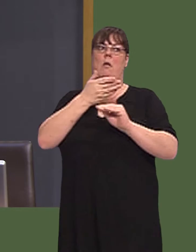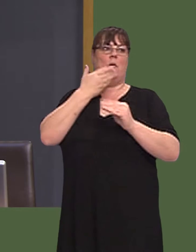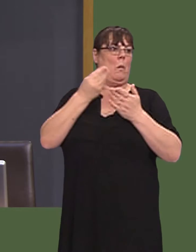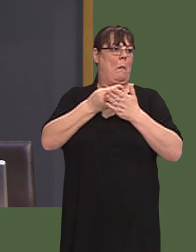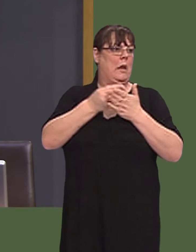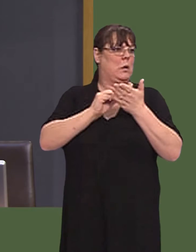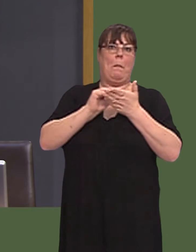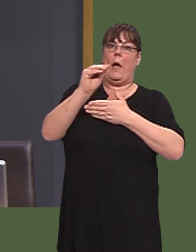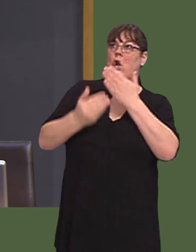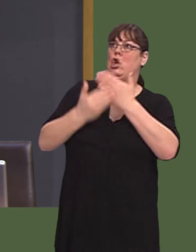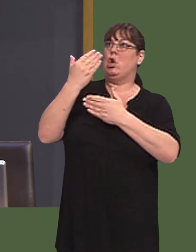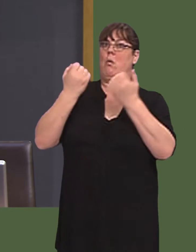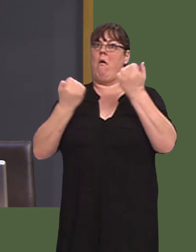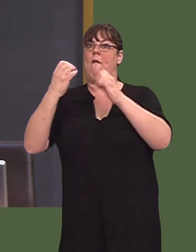in the budget to buy a new vehicle.